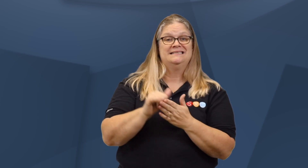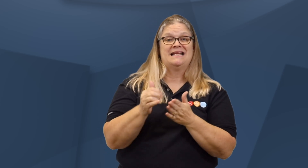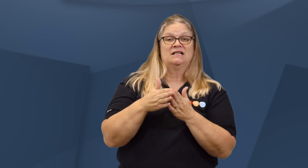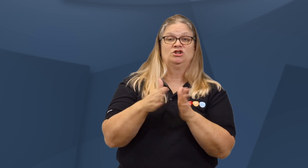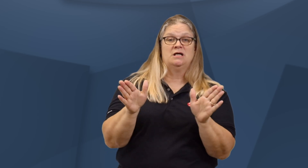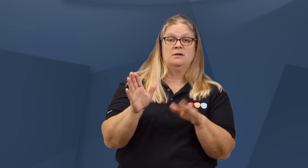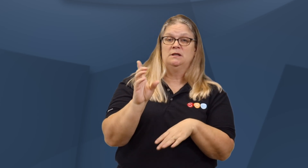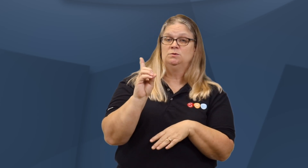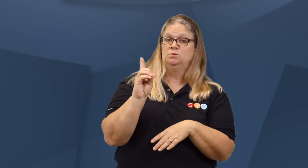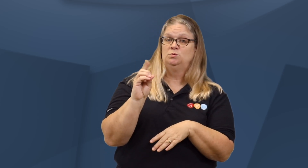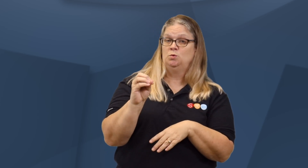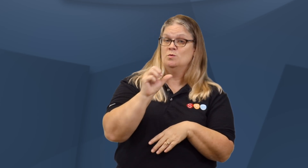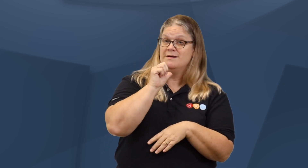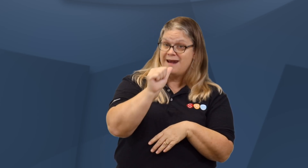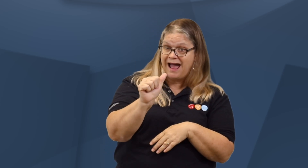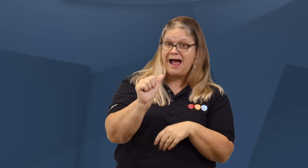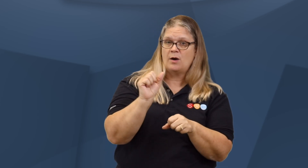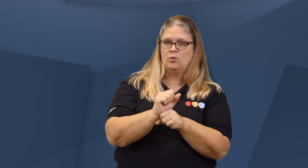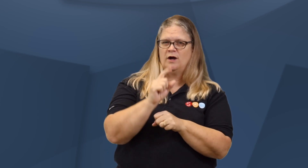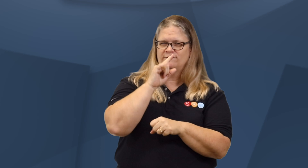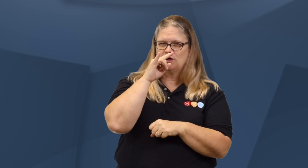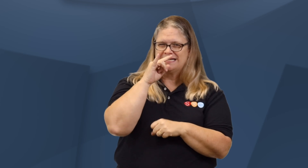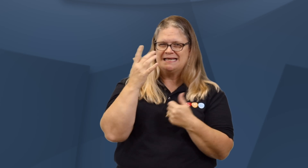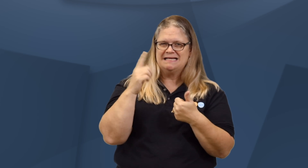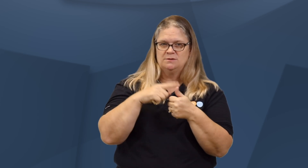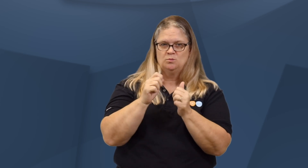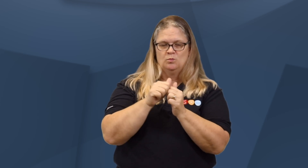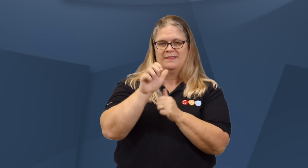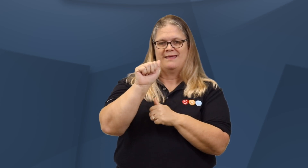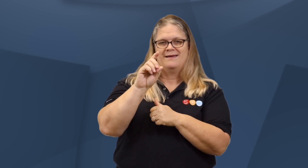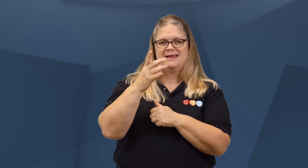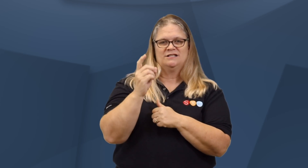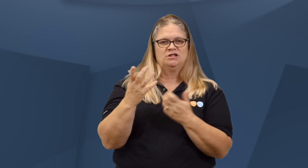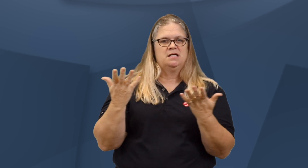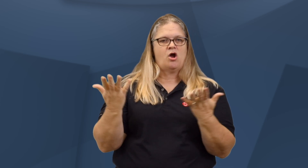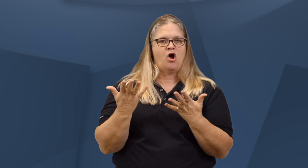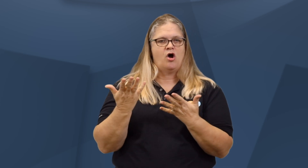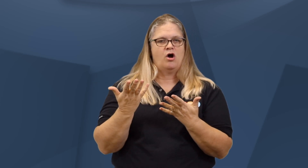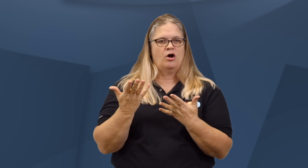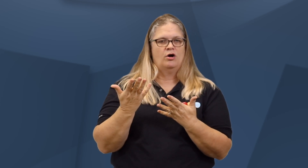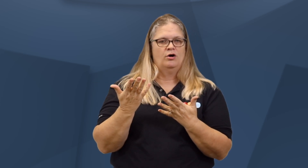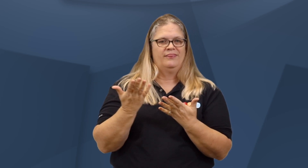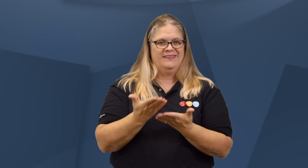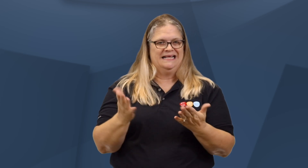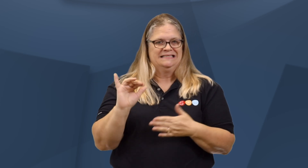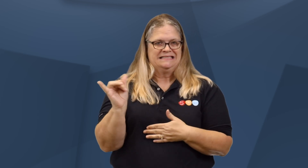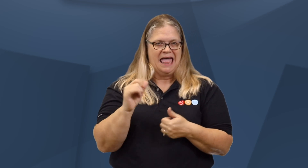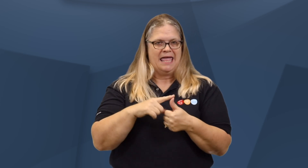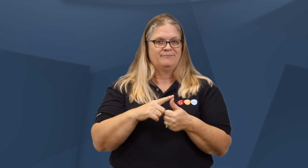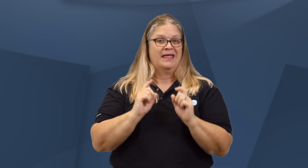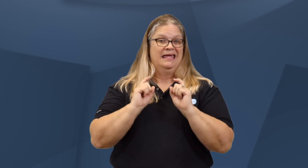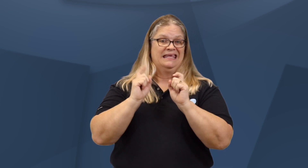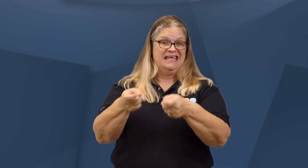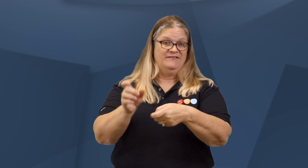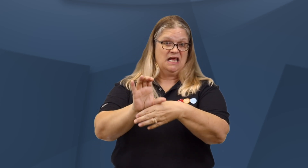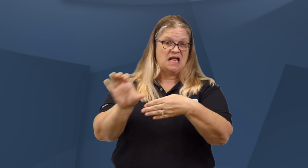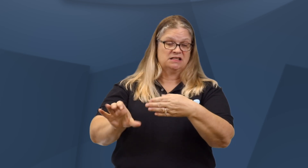Things that generally do not work for kids with ADHD are things like giving consequences